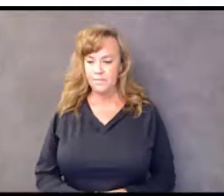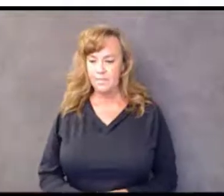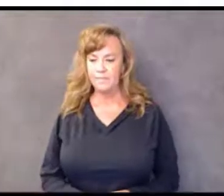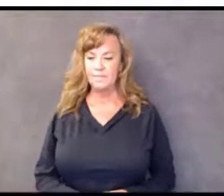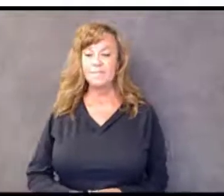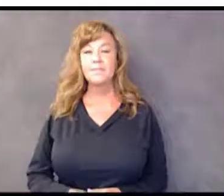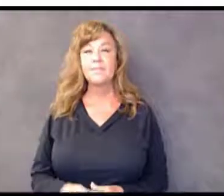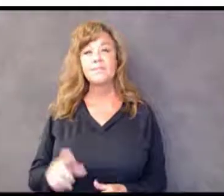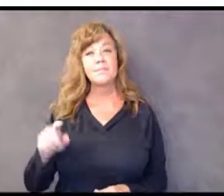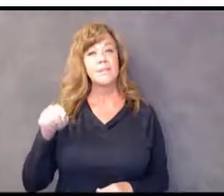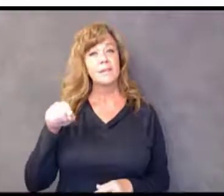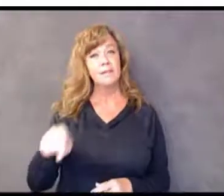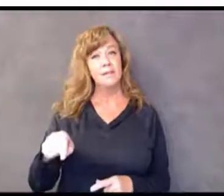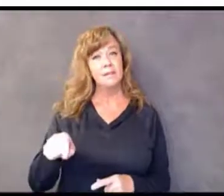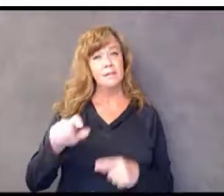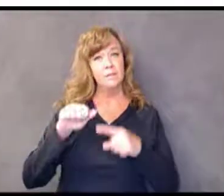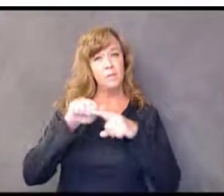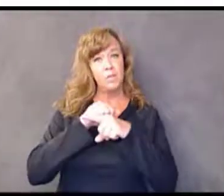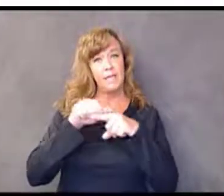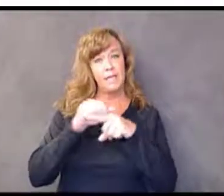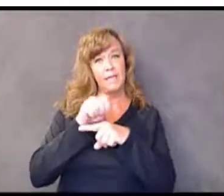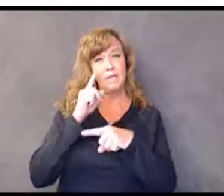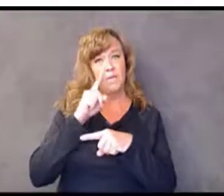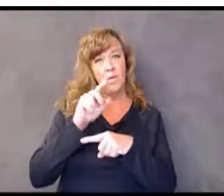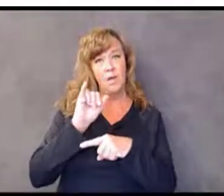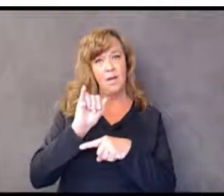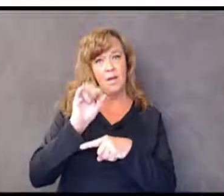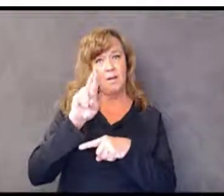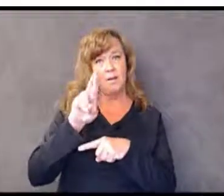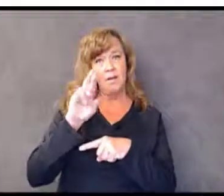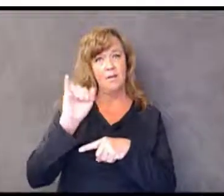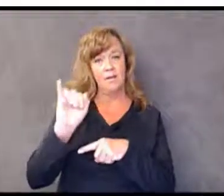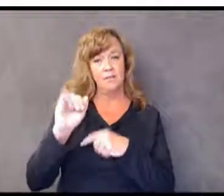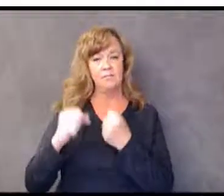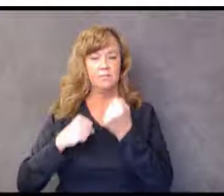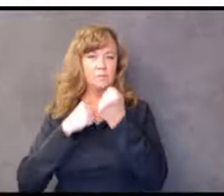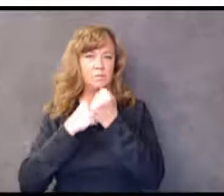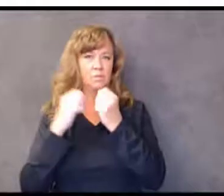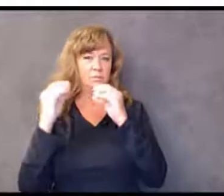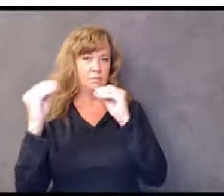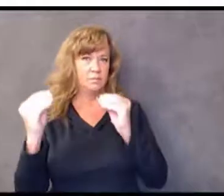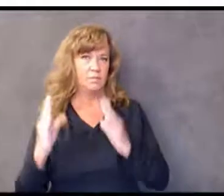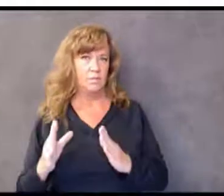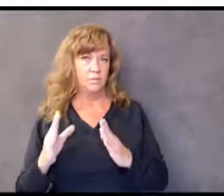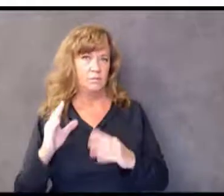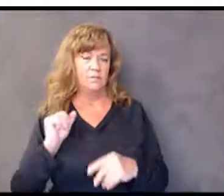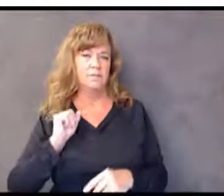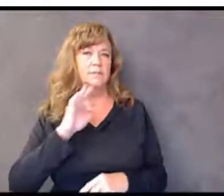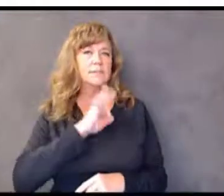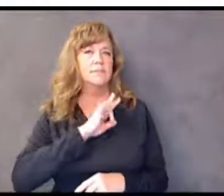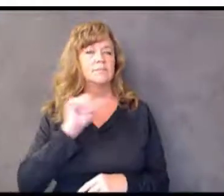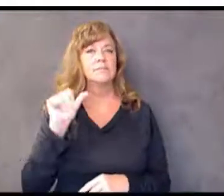This IRI training is designed to support teachers, staff, and others who administer or train